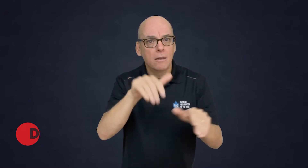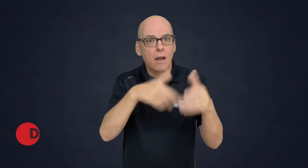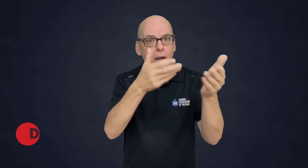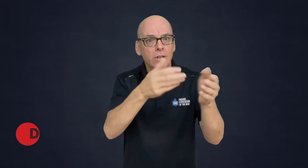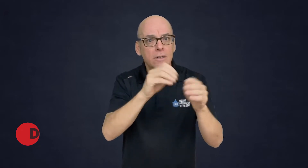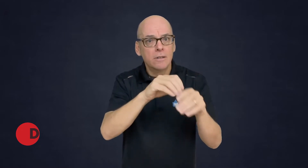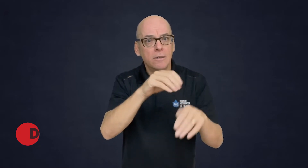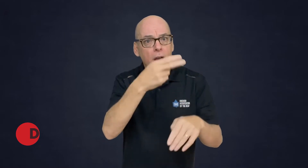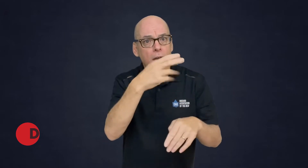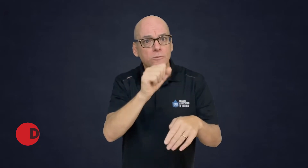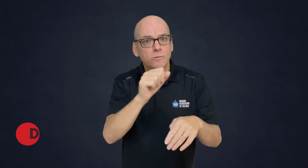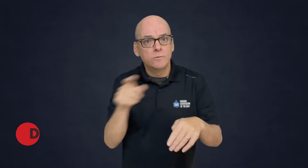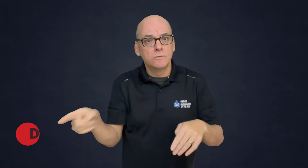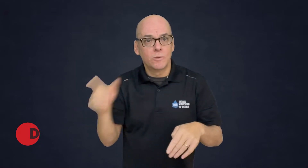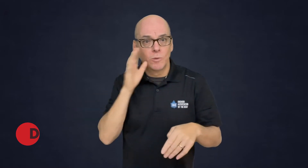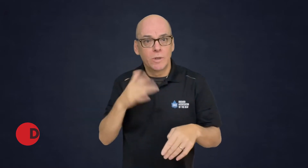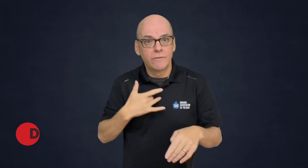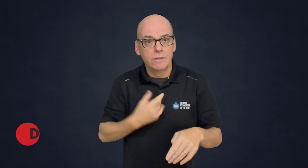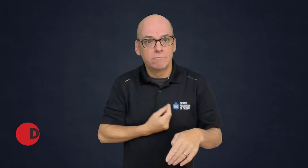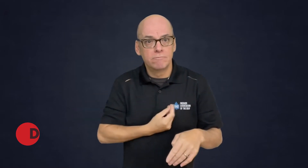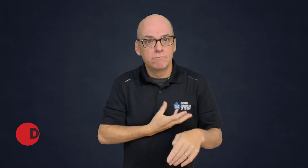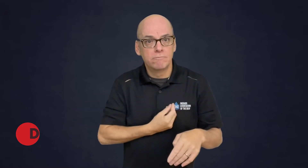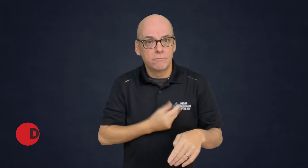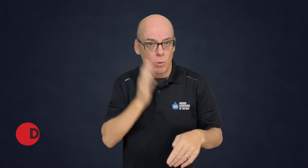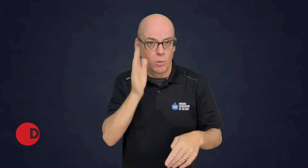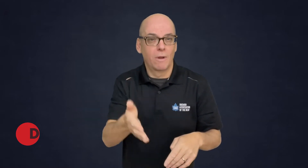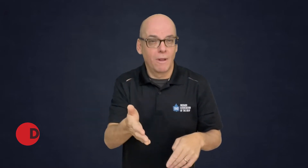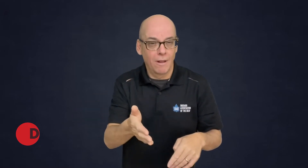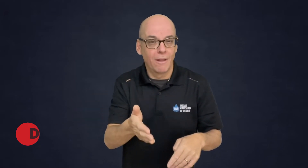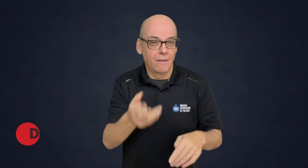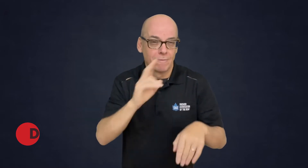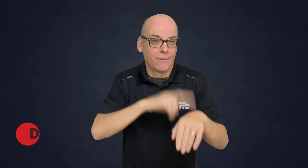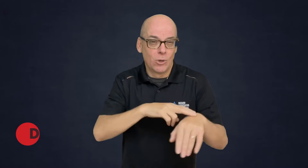the ASL curriculum, they would be inspired.